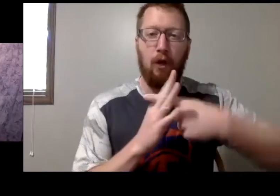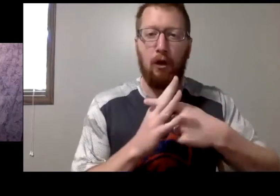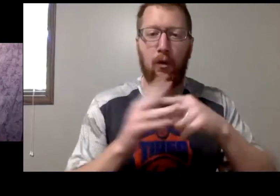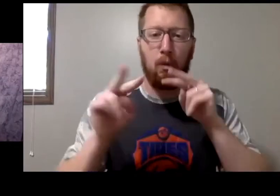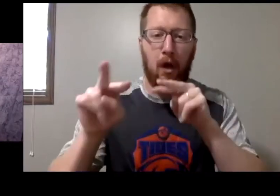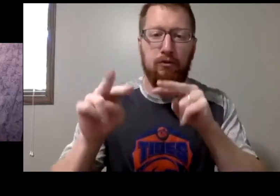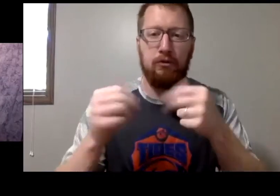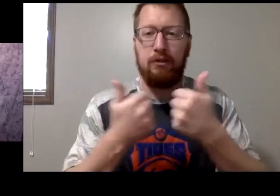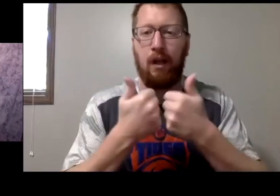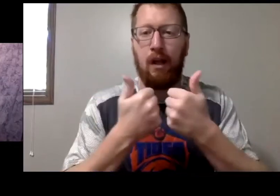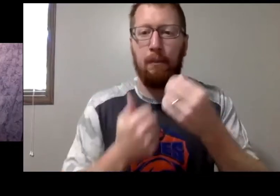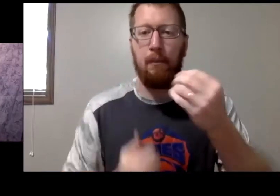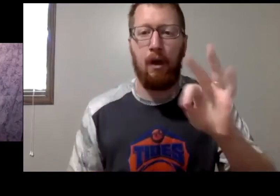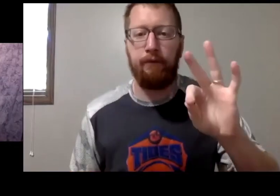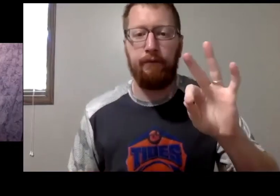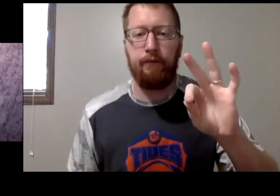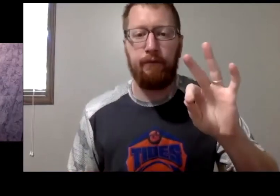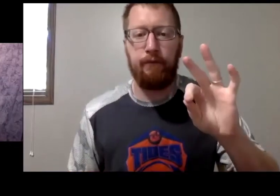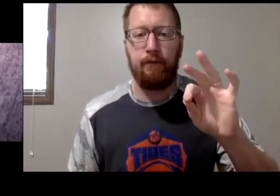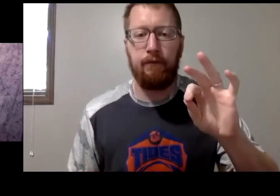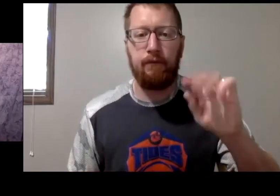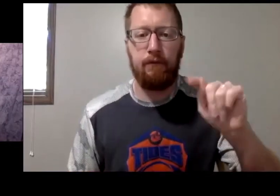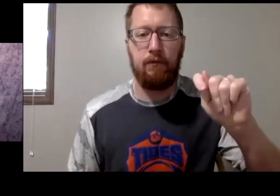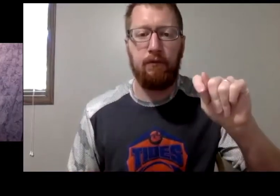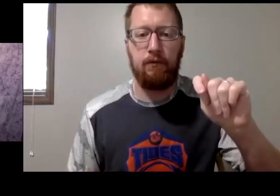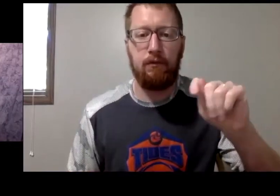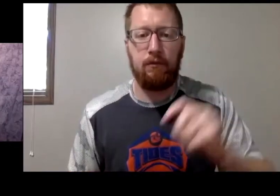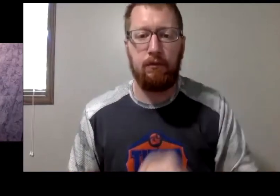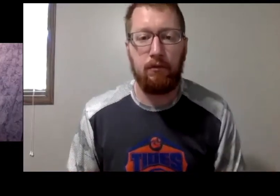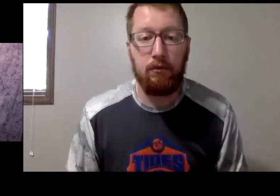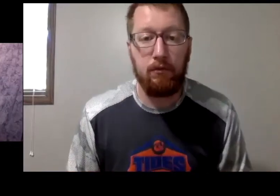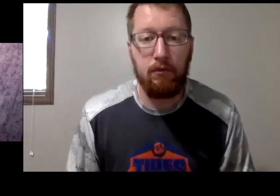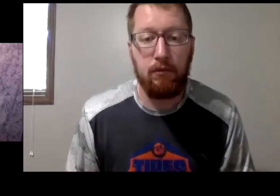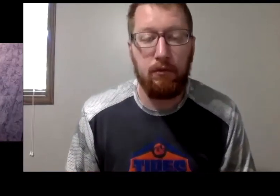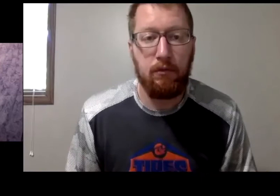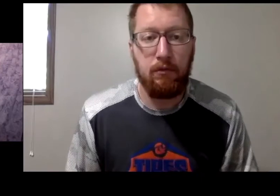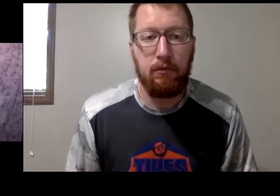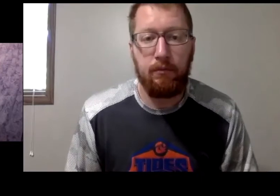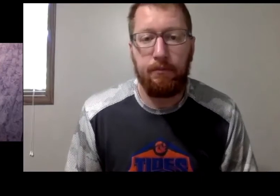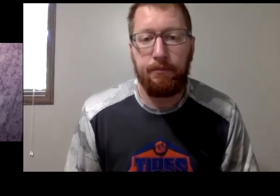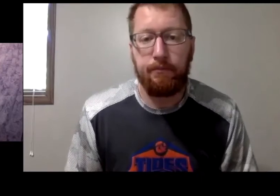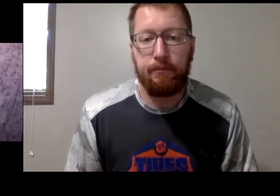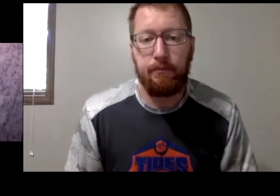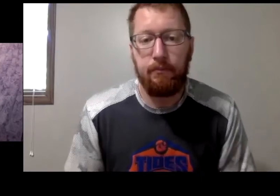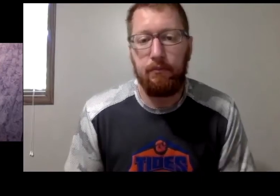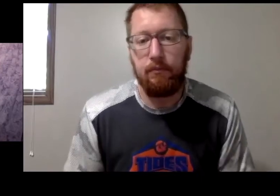Okay. For the one about, is it Aaron Hernandez or Anthony Hernandez?